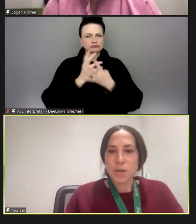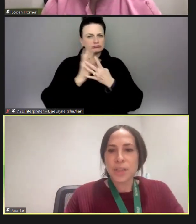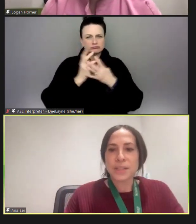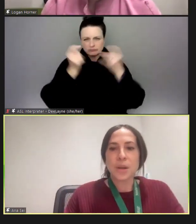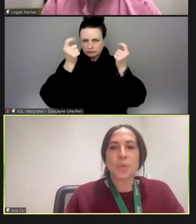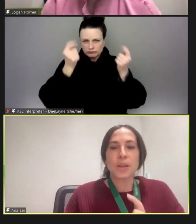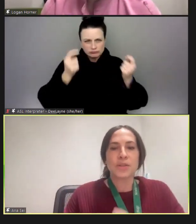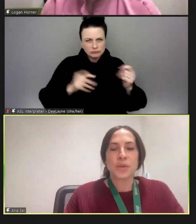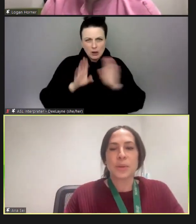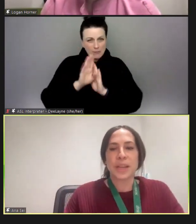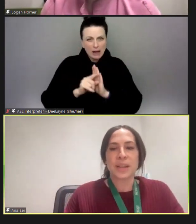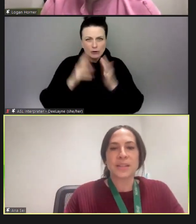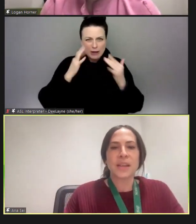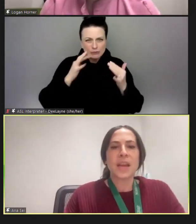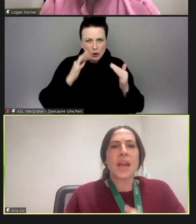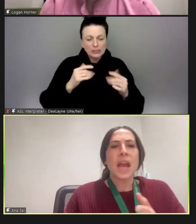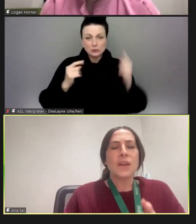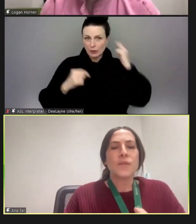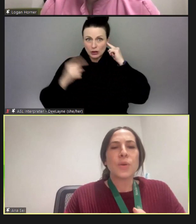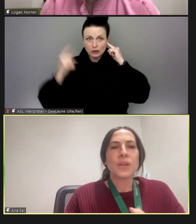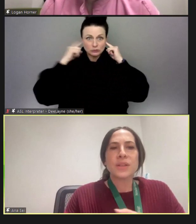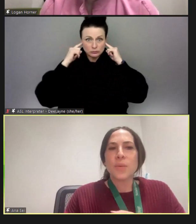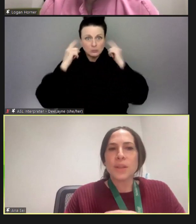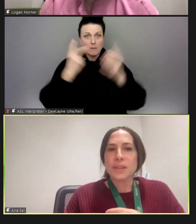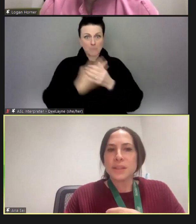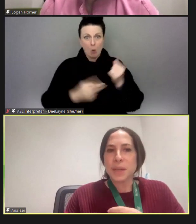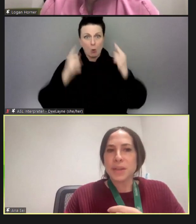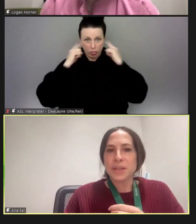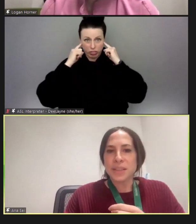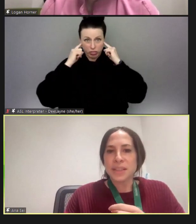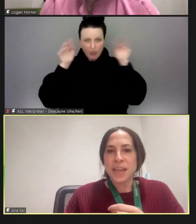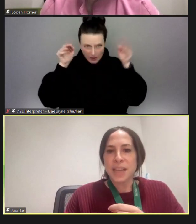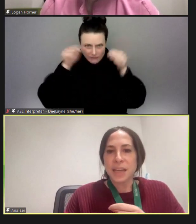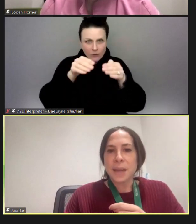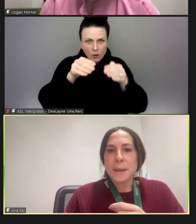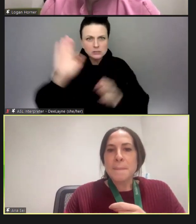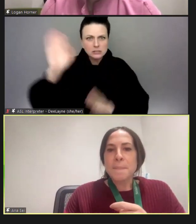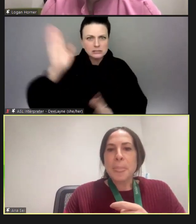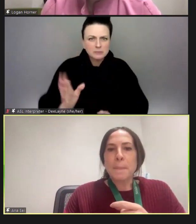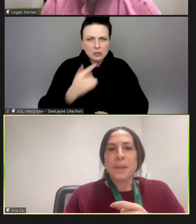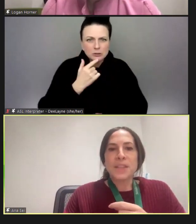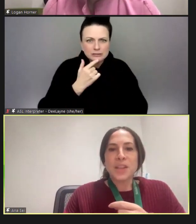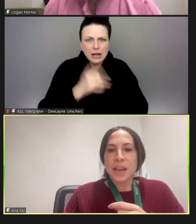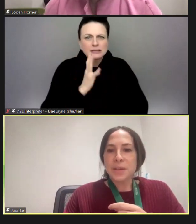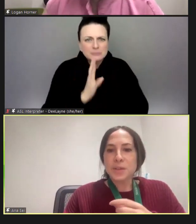noise with two ears and focus on what